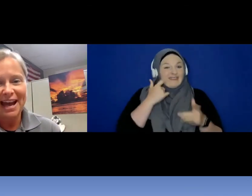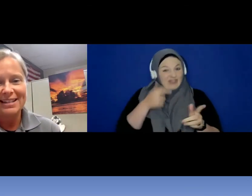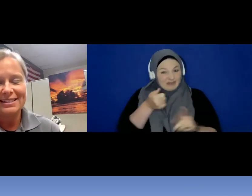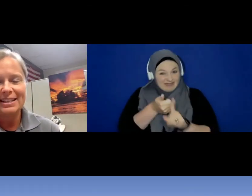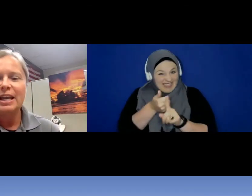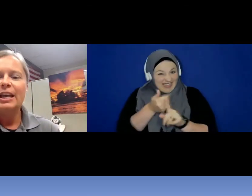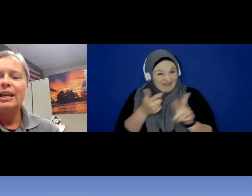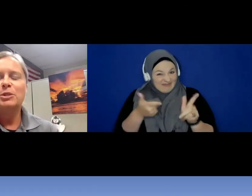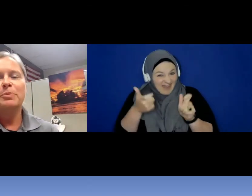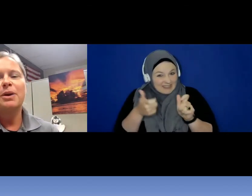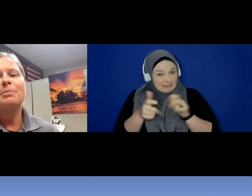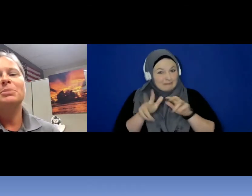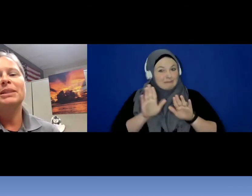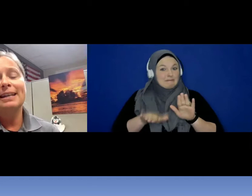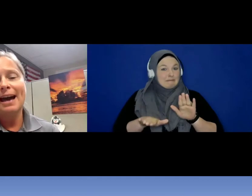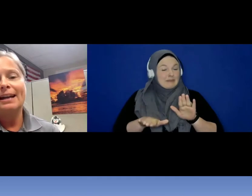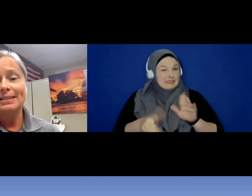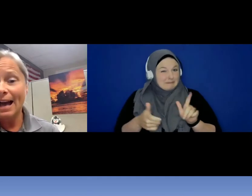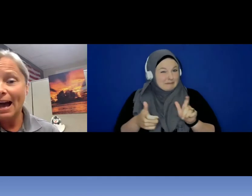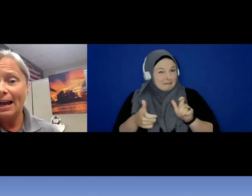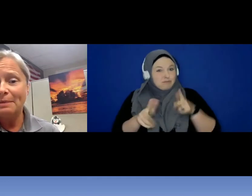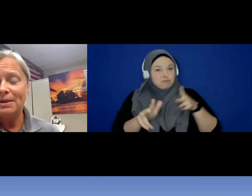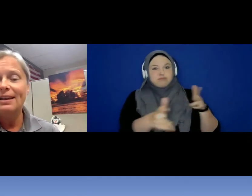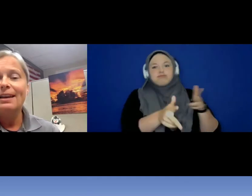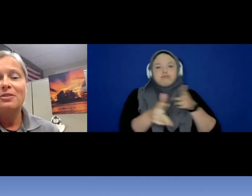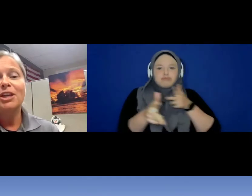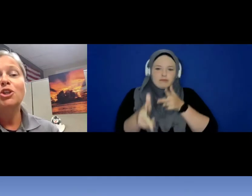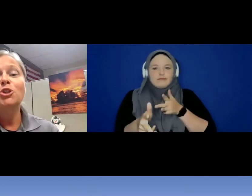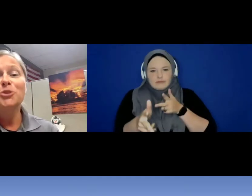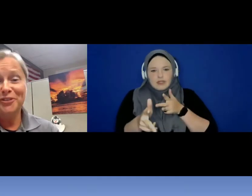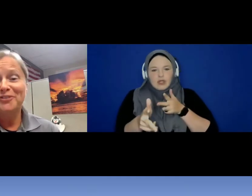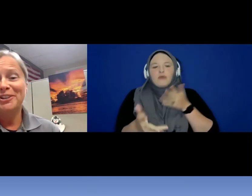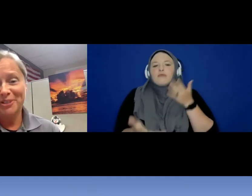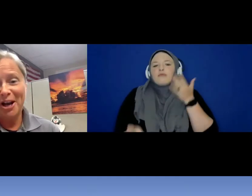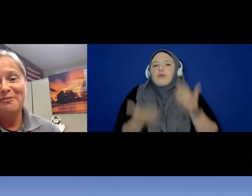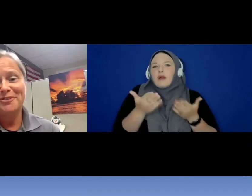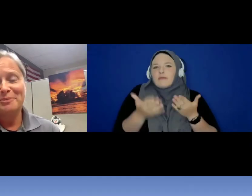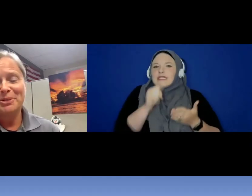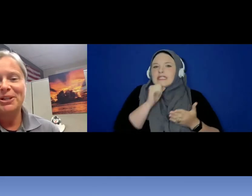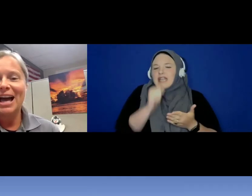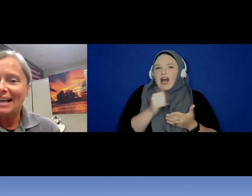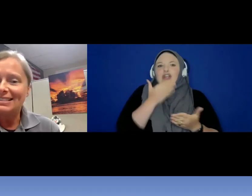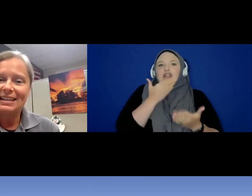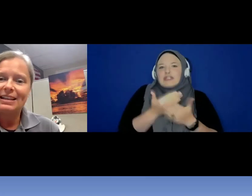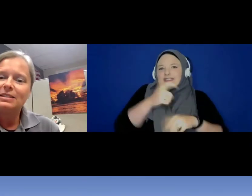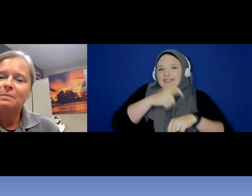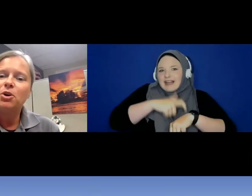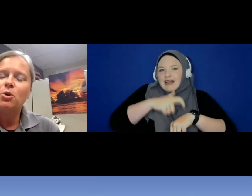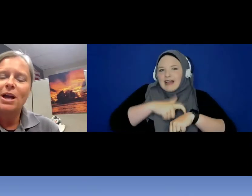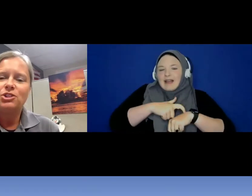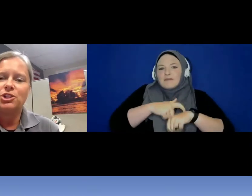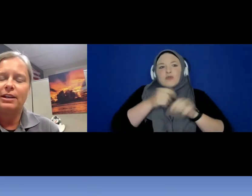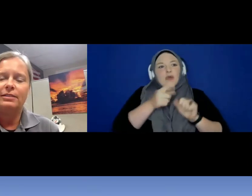it's probably not a time that you feel comfortable asking a simple question